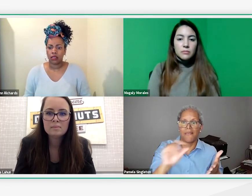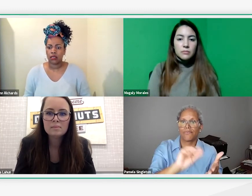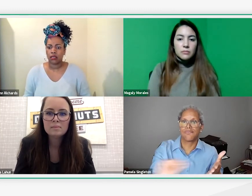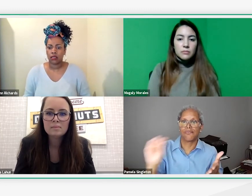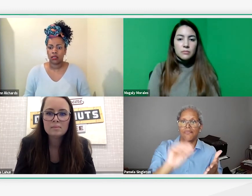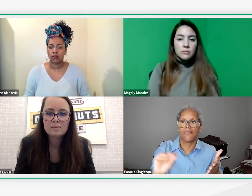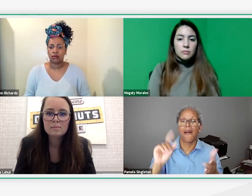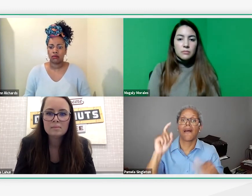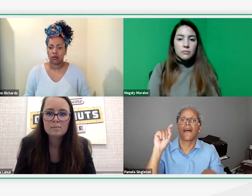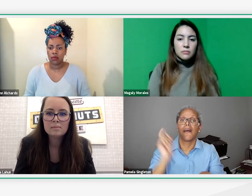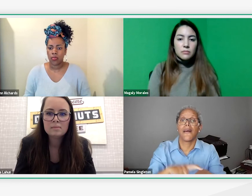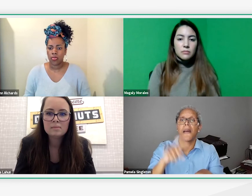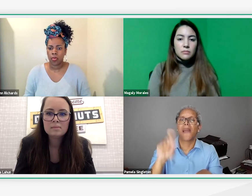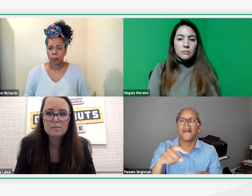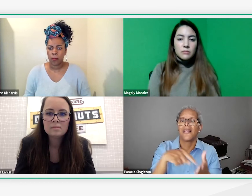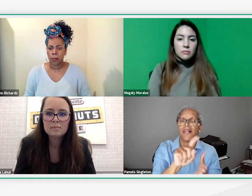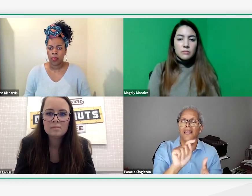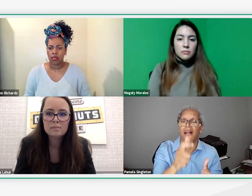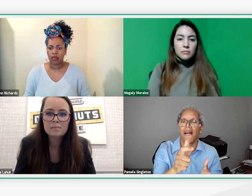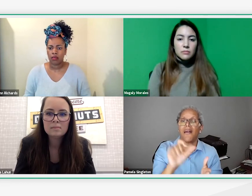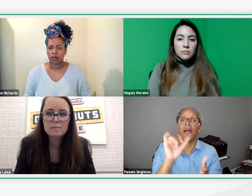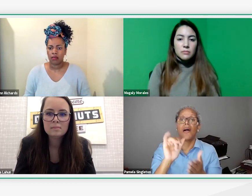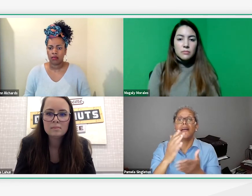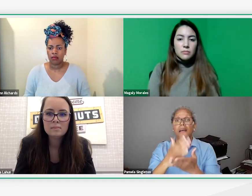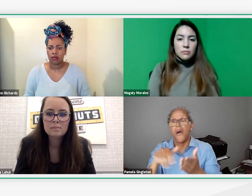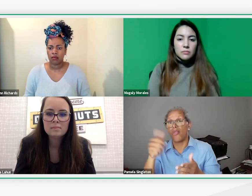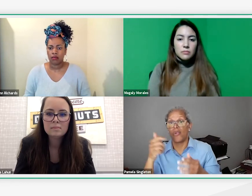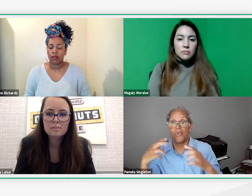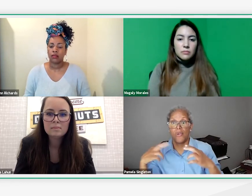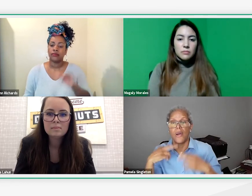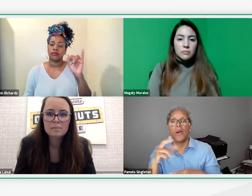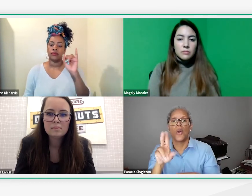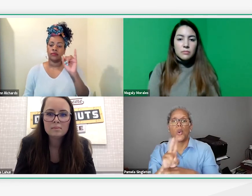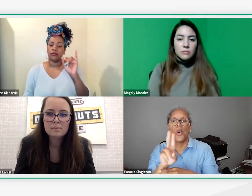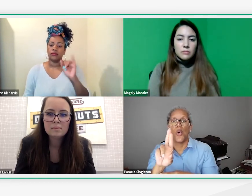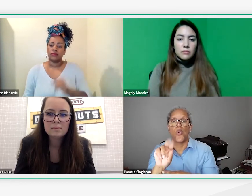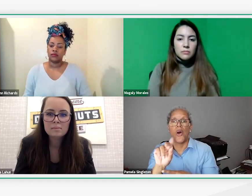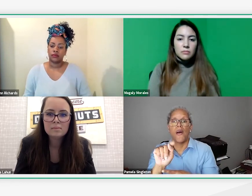Yeah, they're not having it deducted from their paychecks anymore.